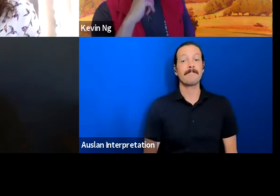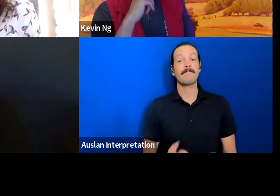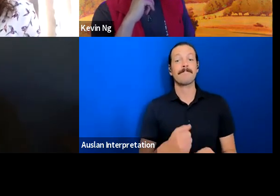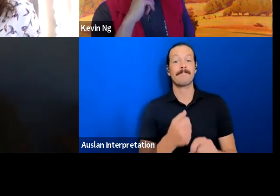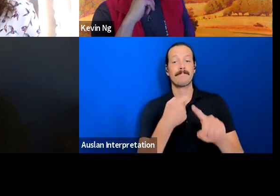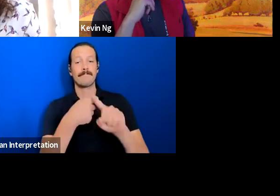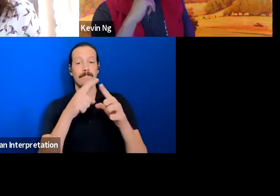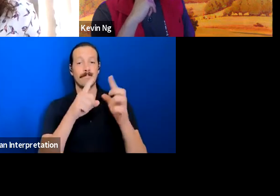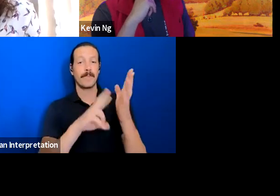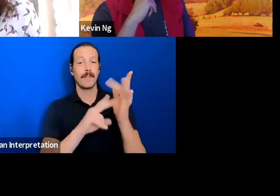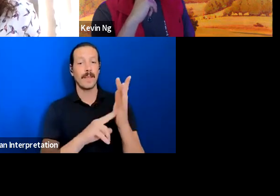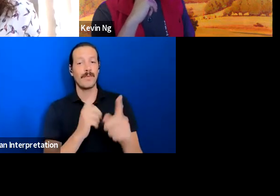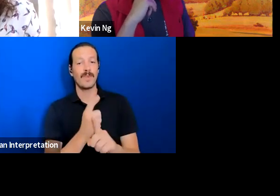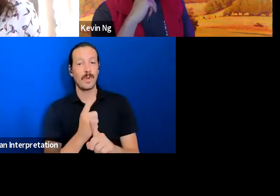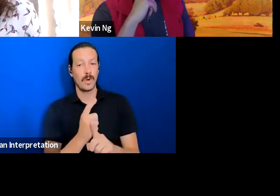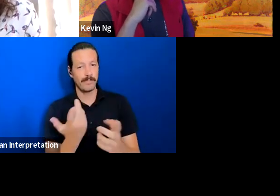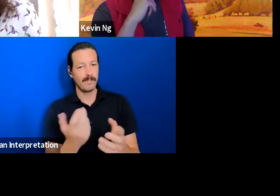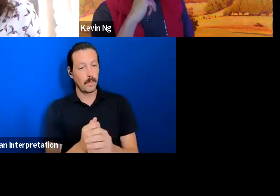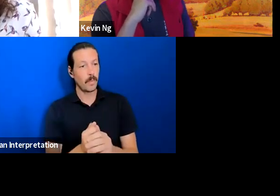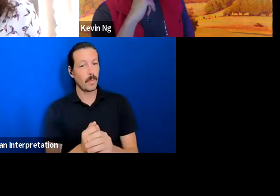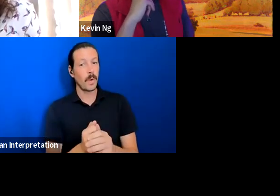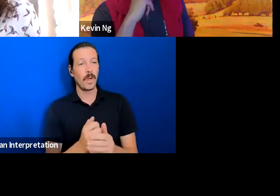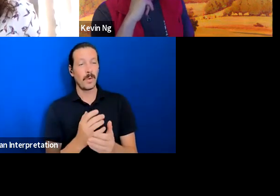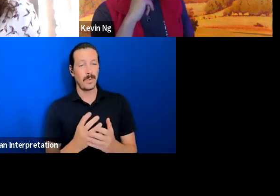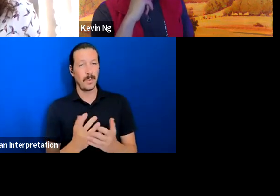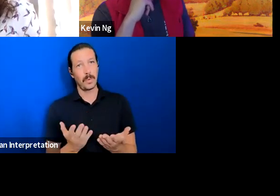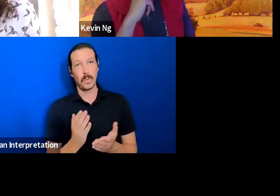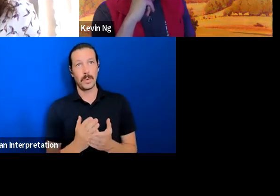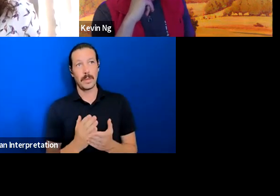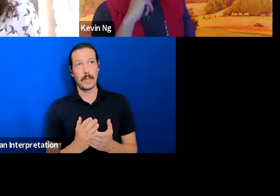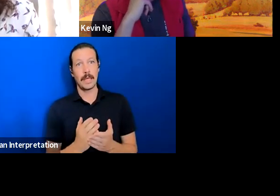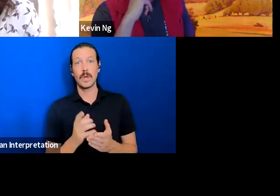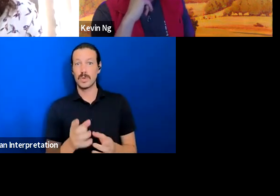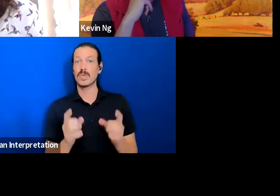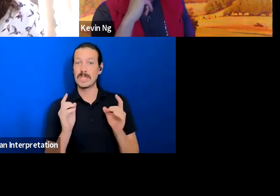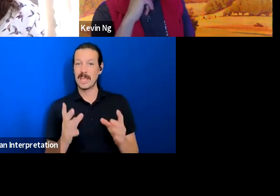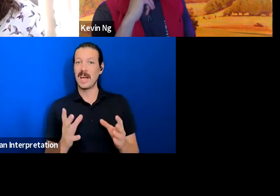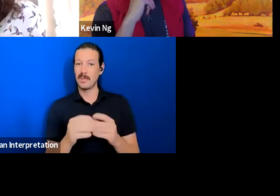the panels by yourself in front of a screen you don't really have any context. I felt I did build